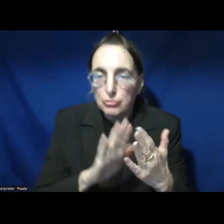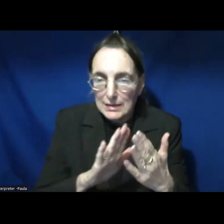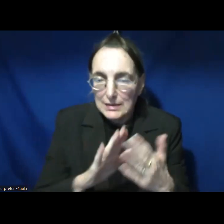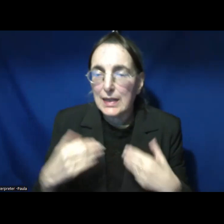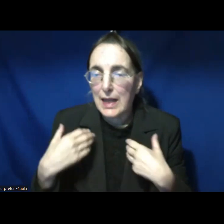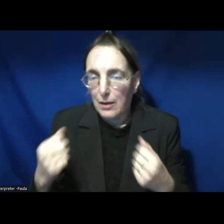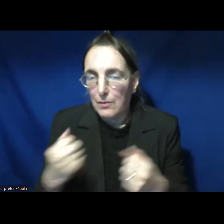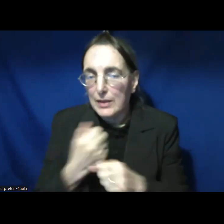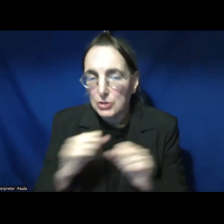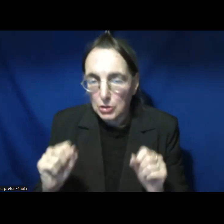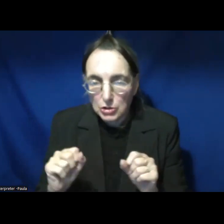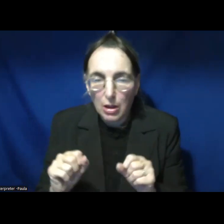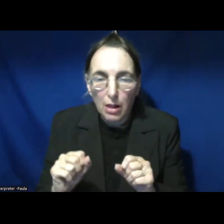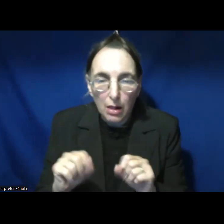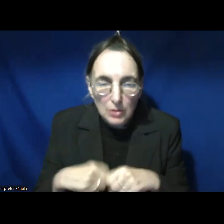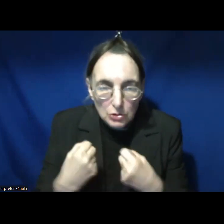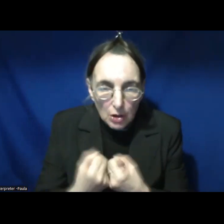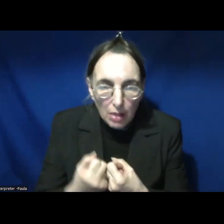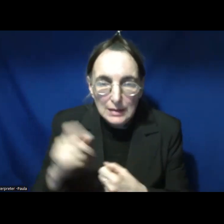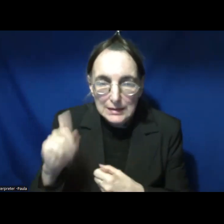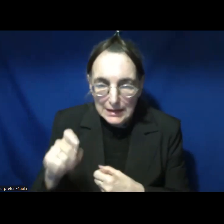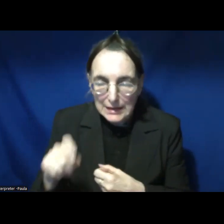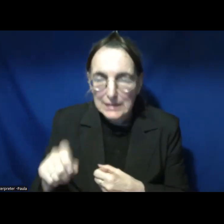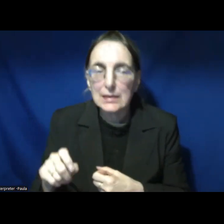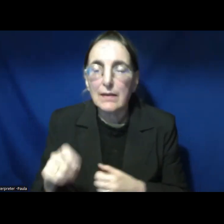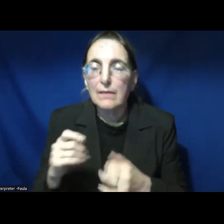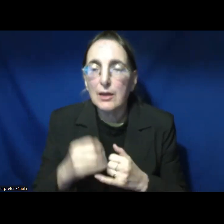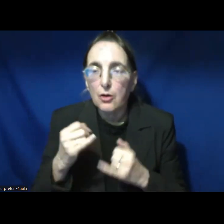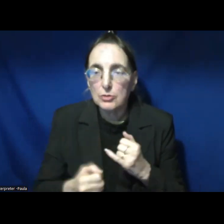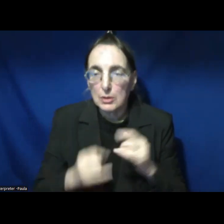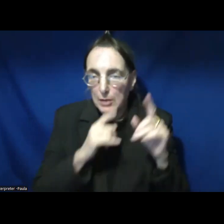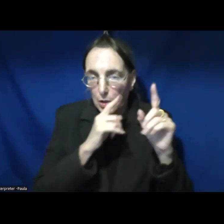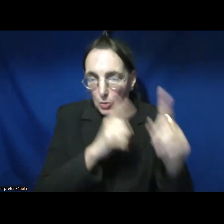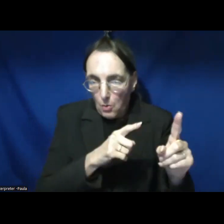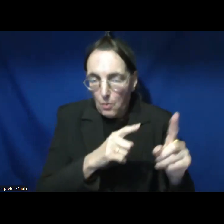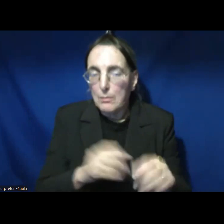The ultimate success of this goal will be determined by the steps to come. The steps needed to realize